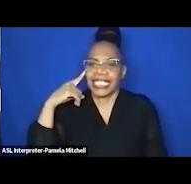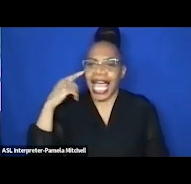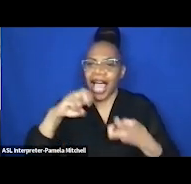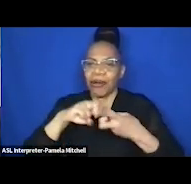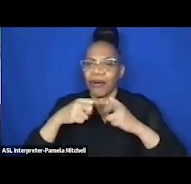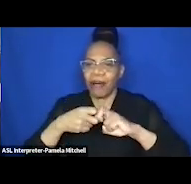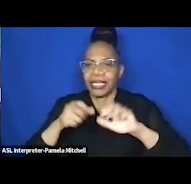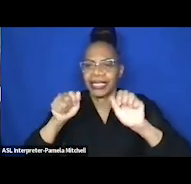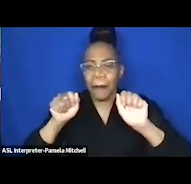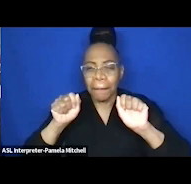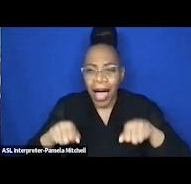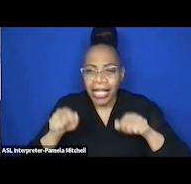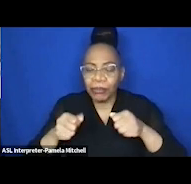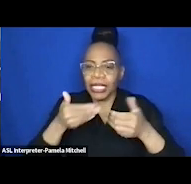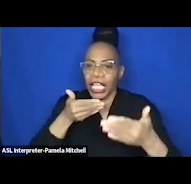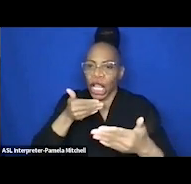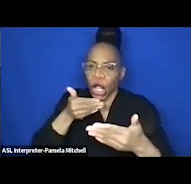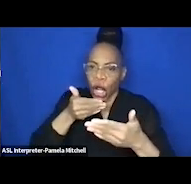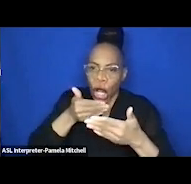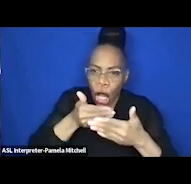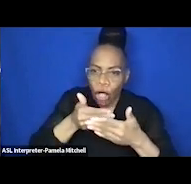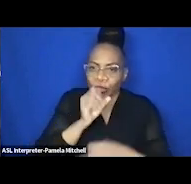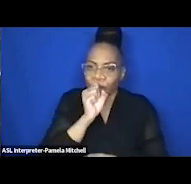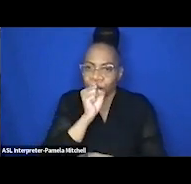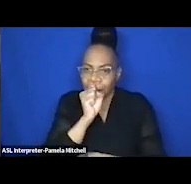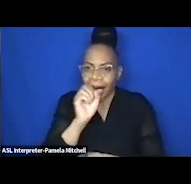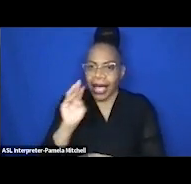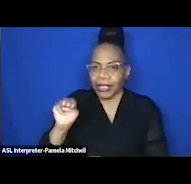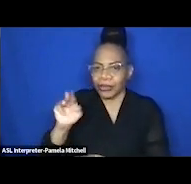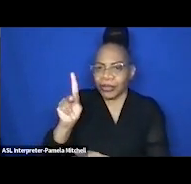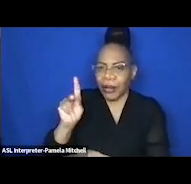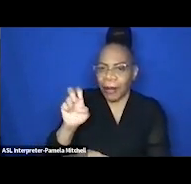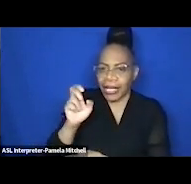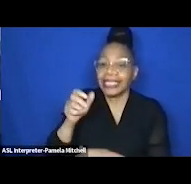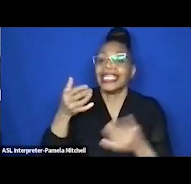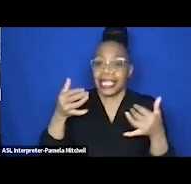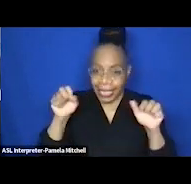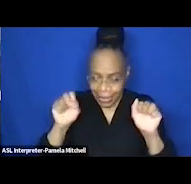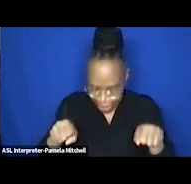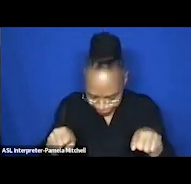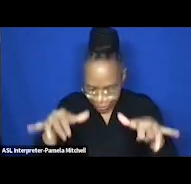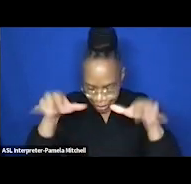to get as close as you can to the microphone. Hello? Can you hear me now? - Is that better? [Pam] Oh, yes.